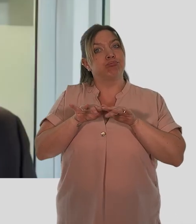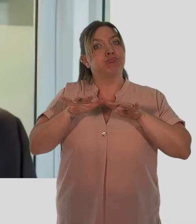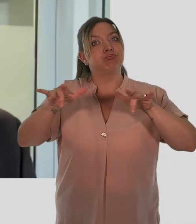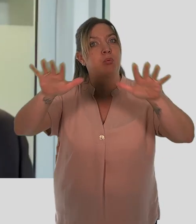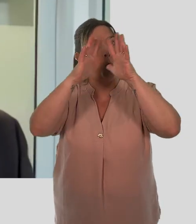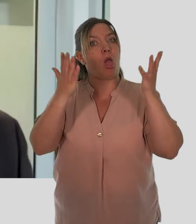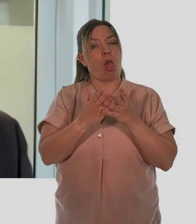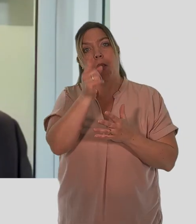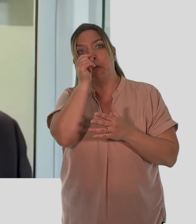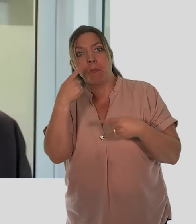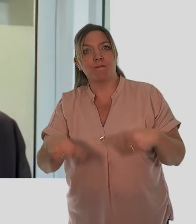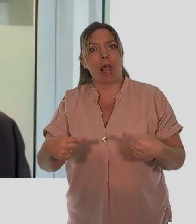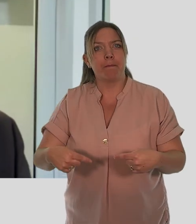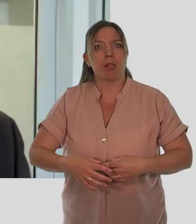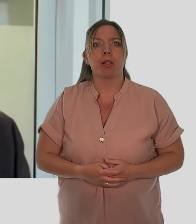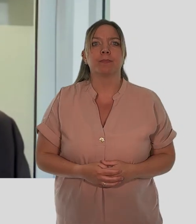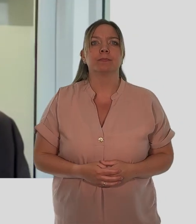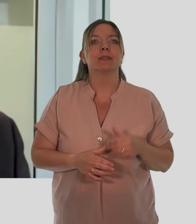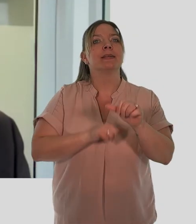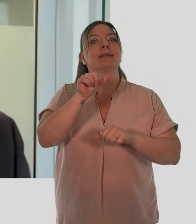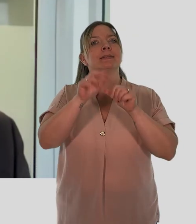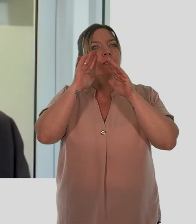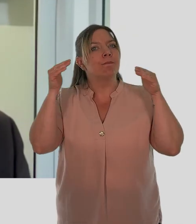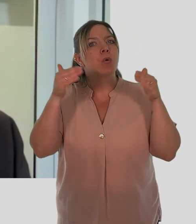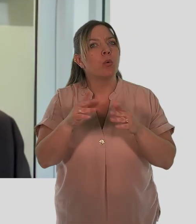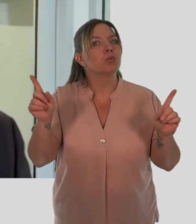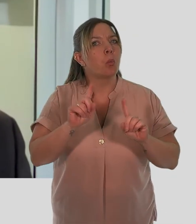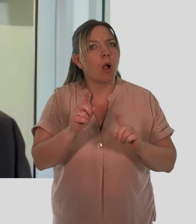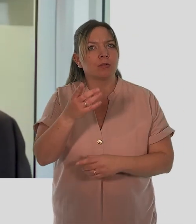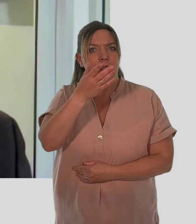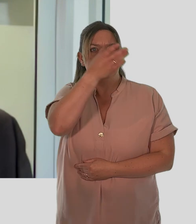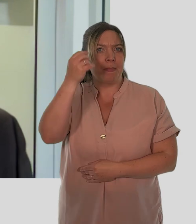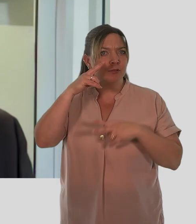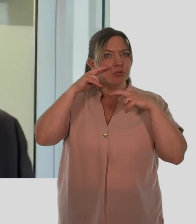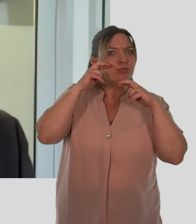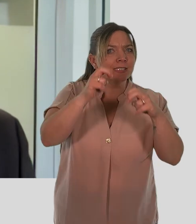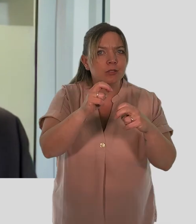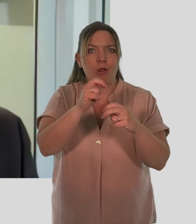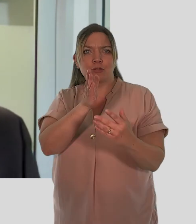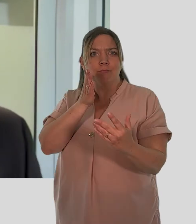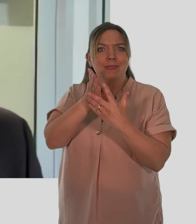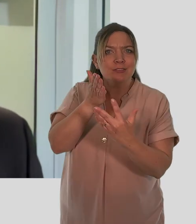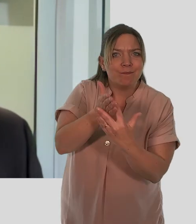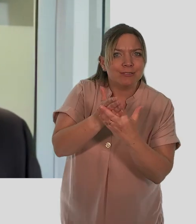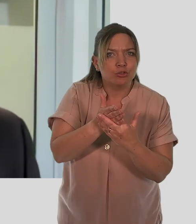Clearly, integration of these infrastructure facilities requires economic policy.